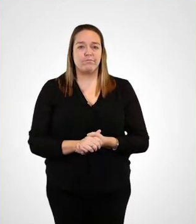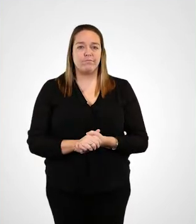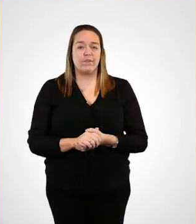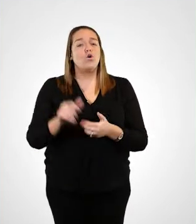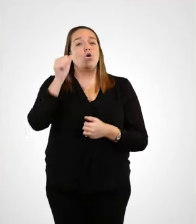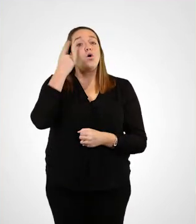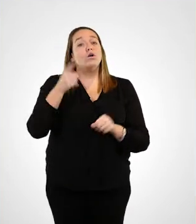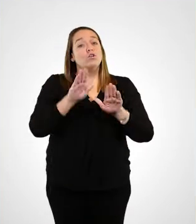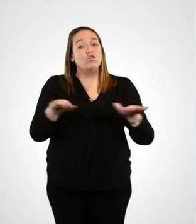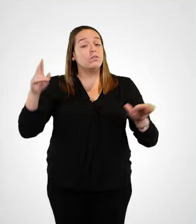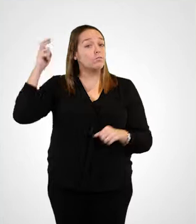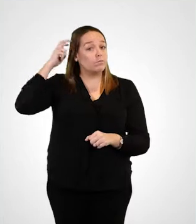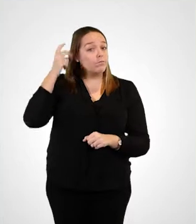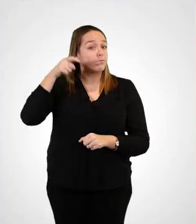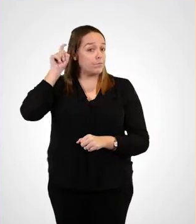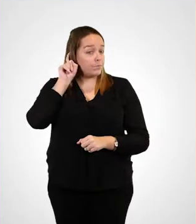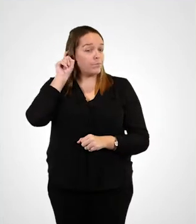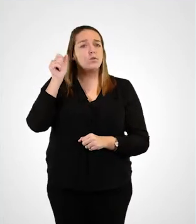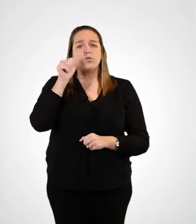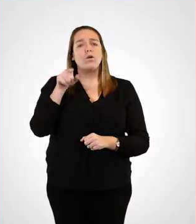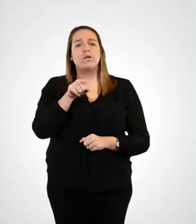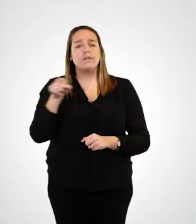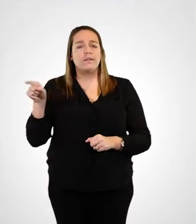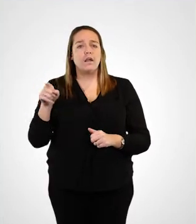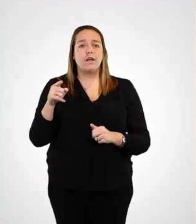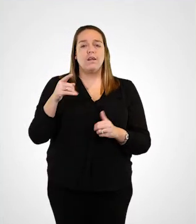And we know that children with cochlear implants and hearing aids